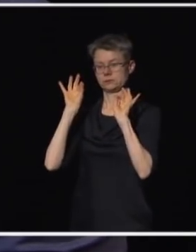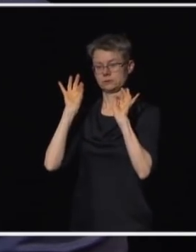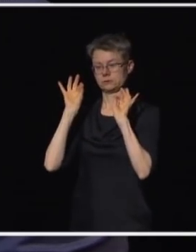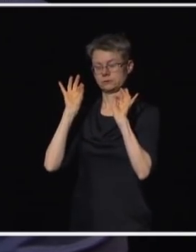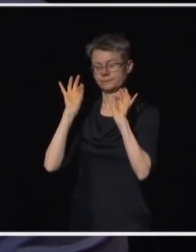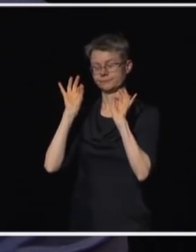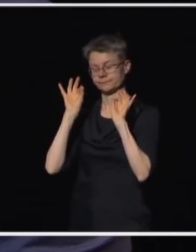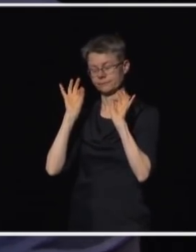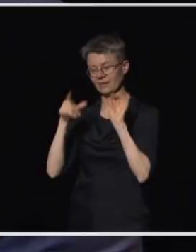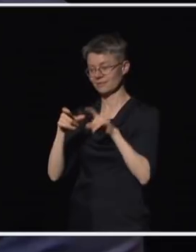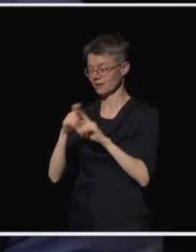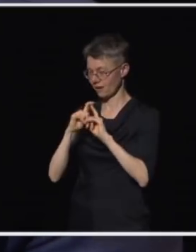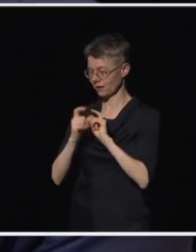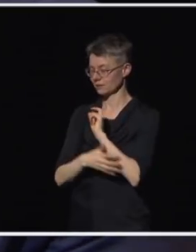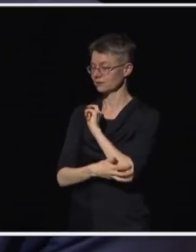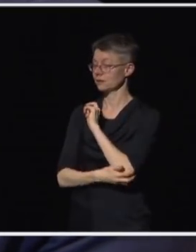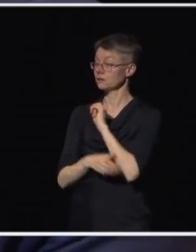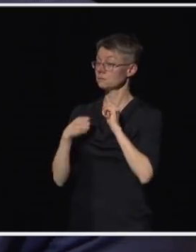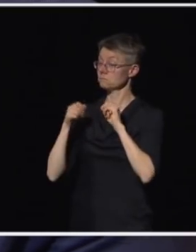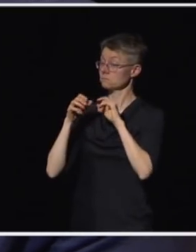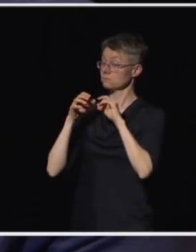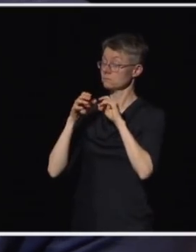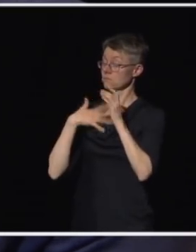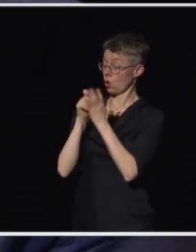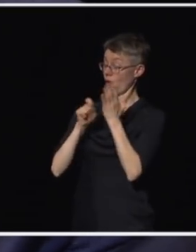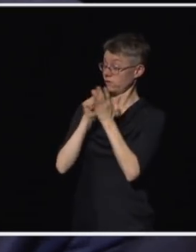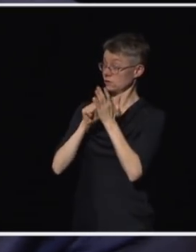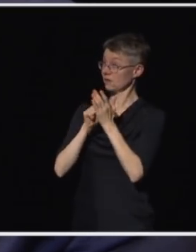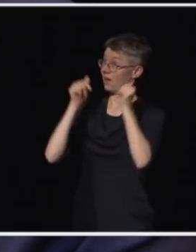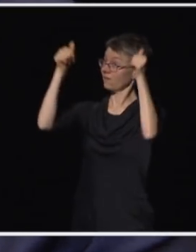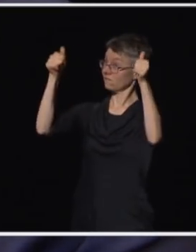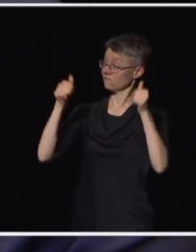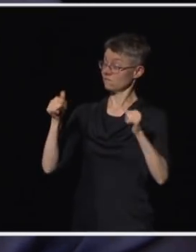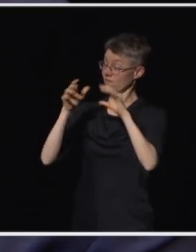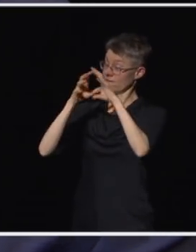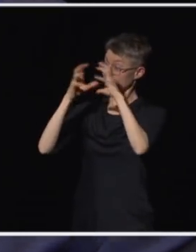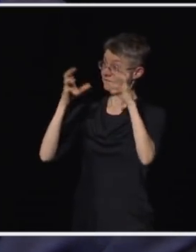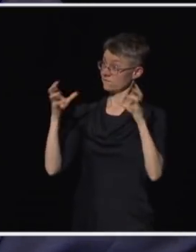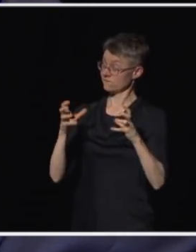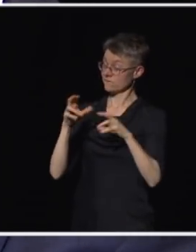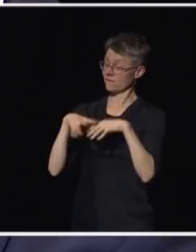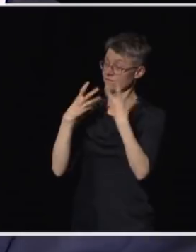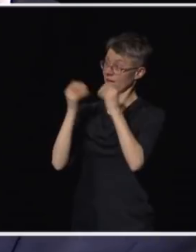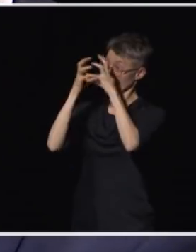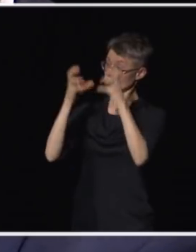I have a family tree in my office and I can see the people in my family that were enslaved.